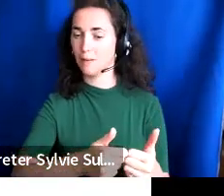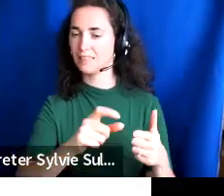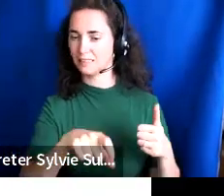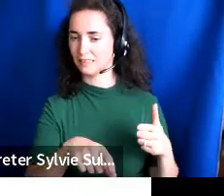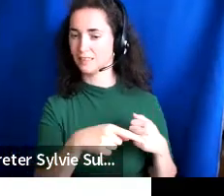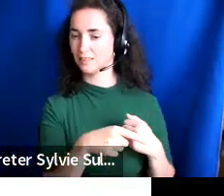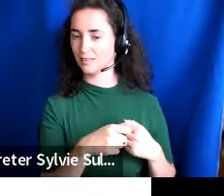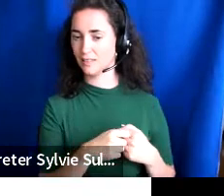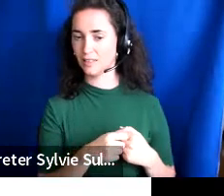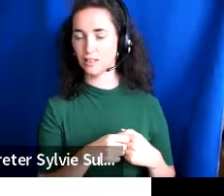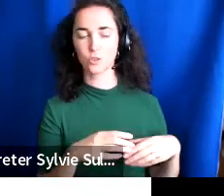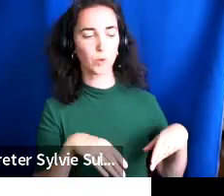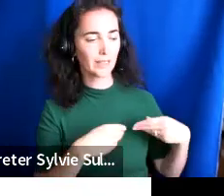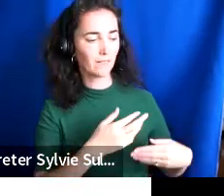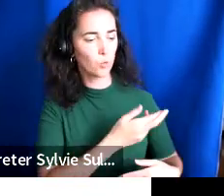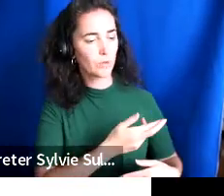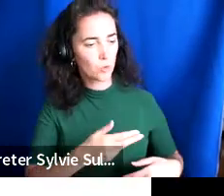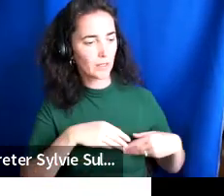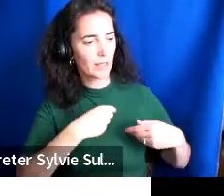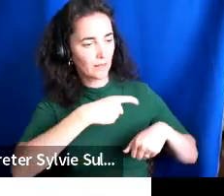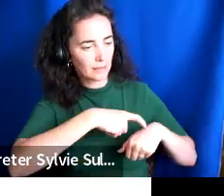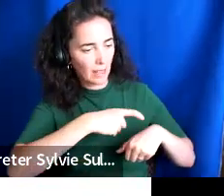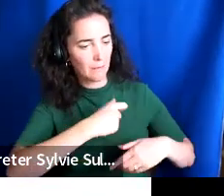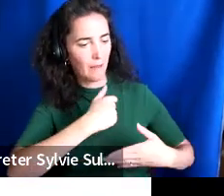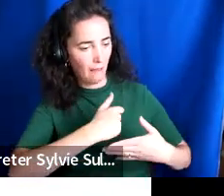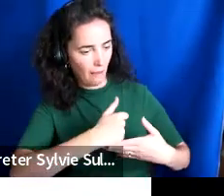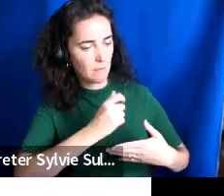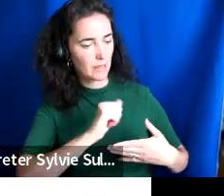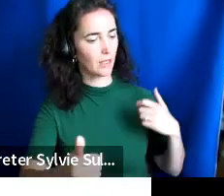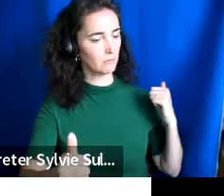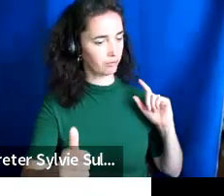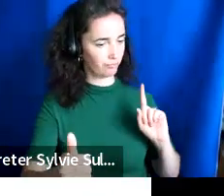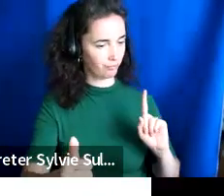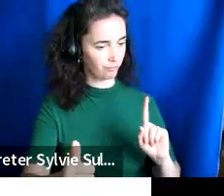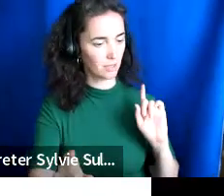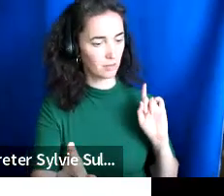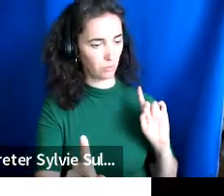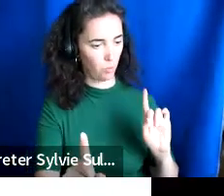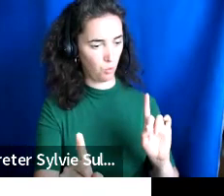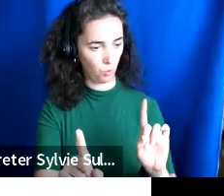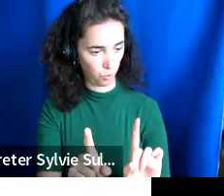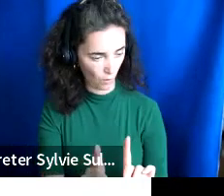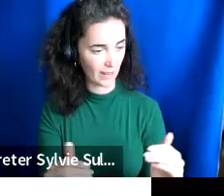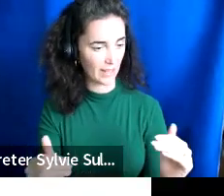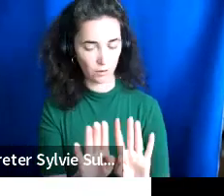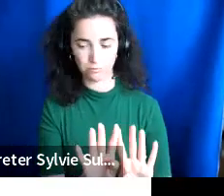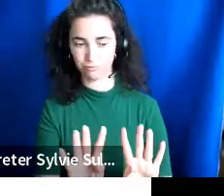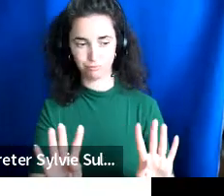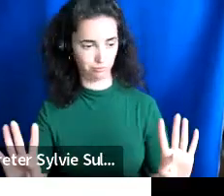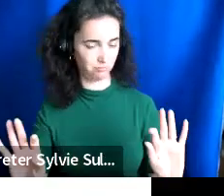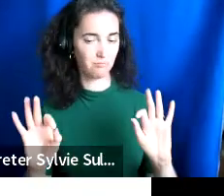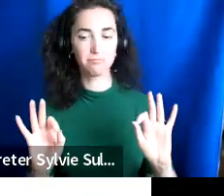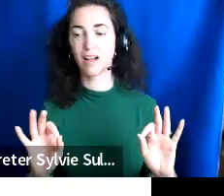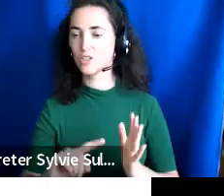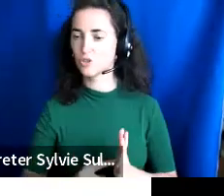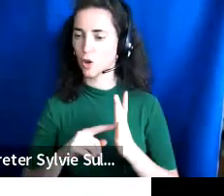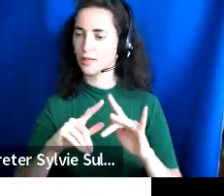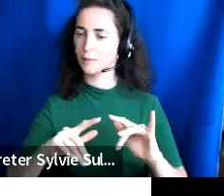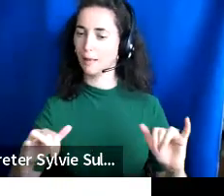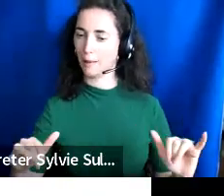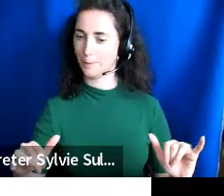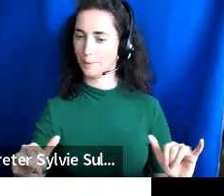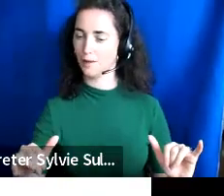Give them those resources to help them catch up with those resources that with the start line, you provide them with the resources and help them to the sensed art.